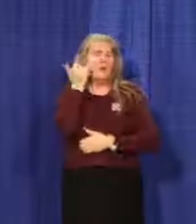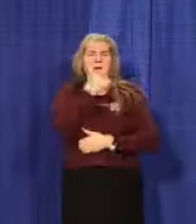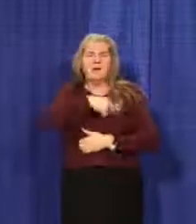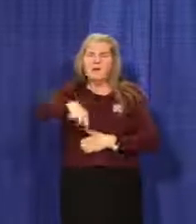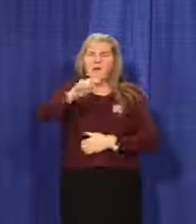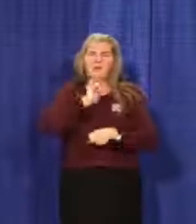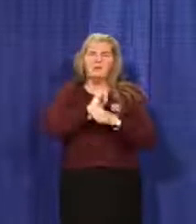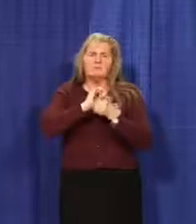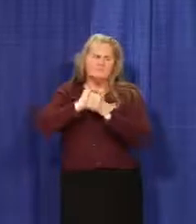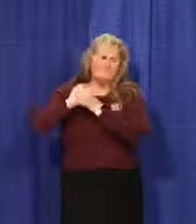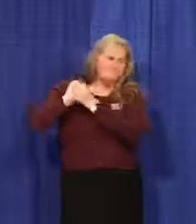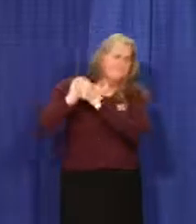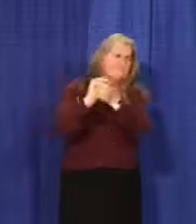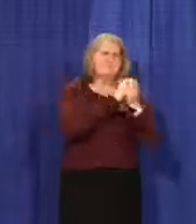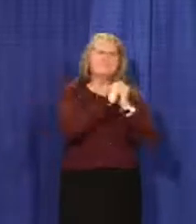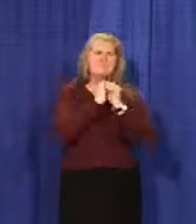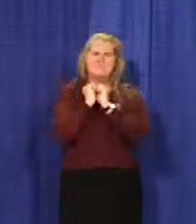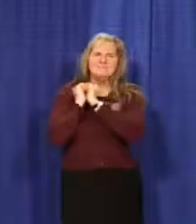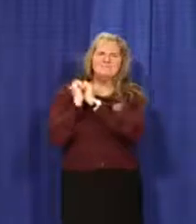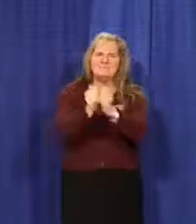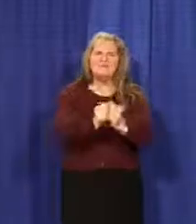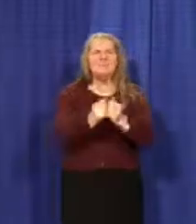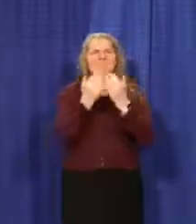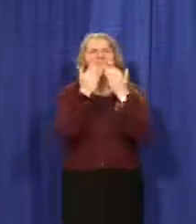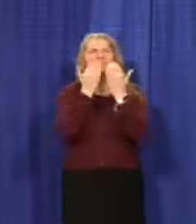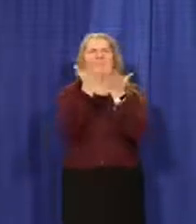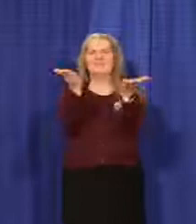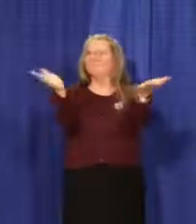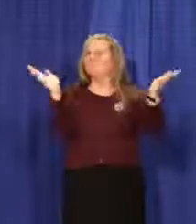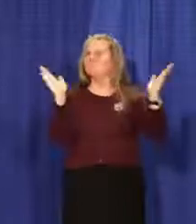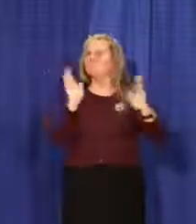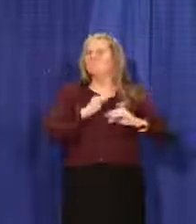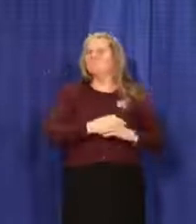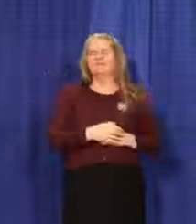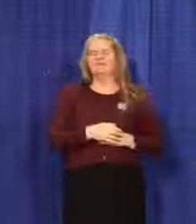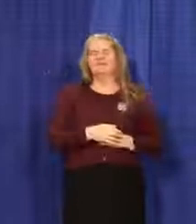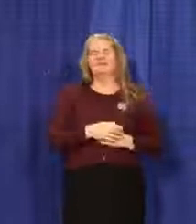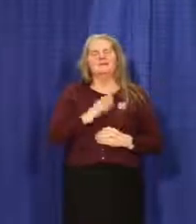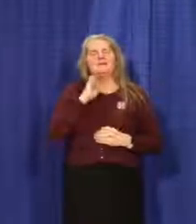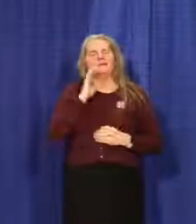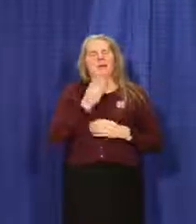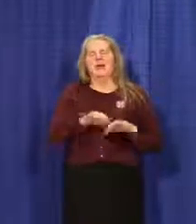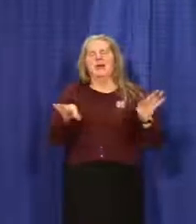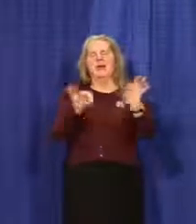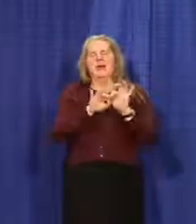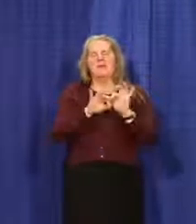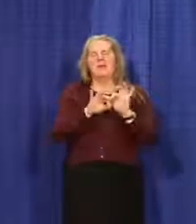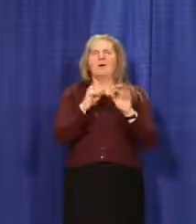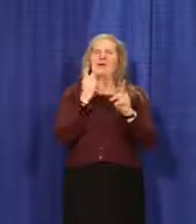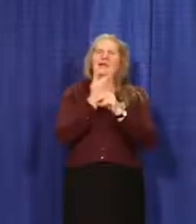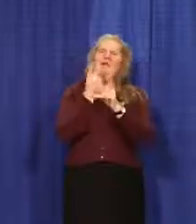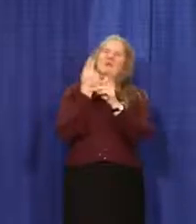worked together as a territory. Thank you everyone. Nothing is more important than protecting the health and